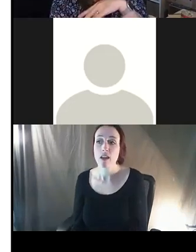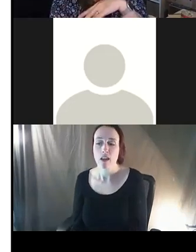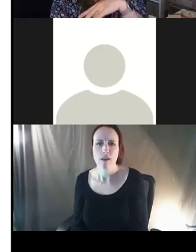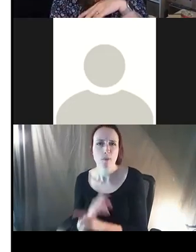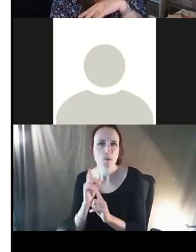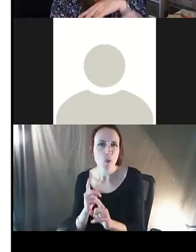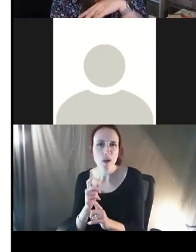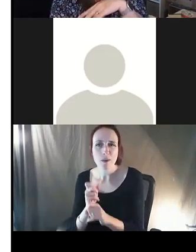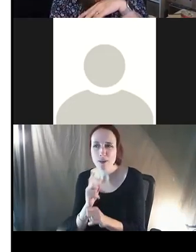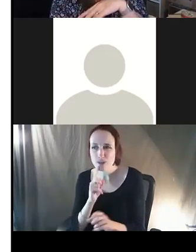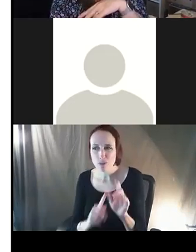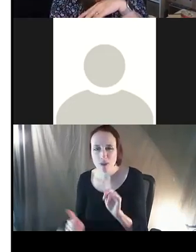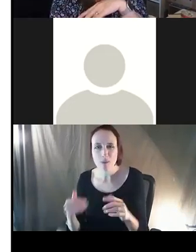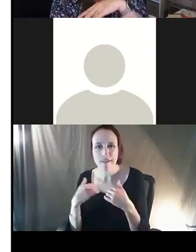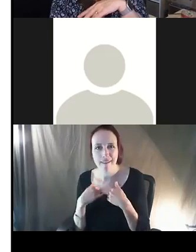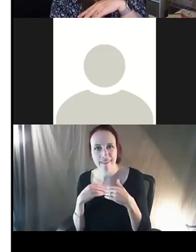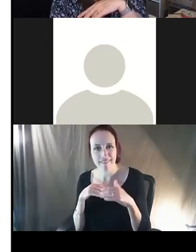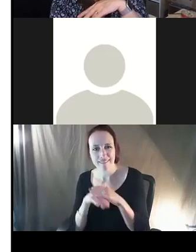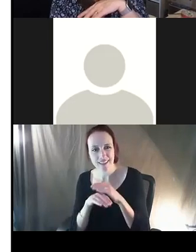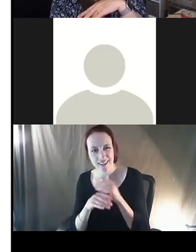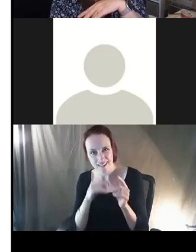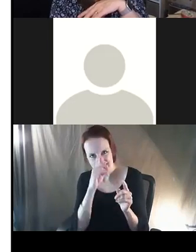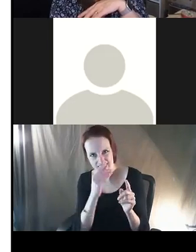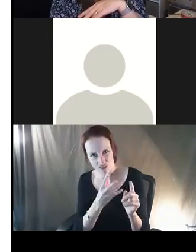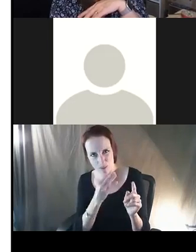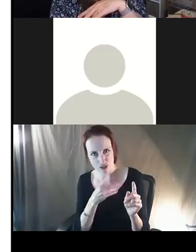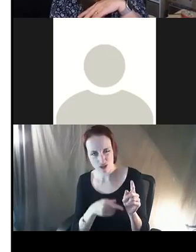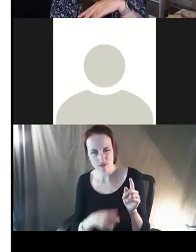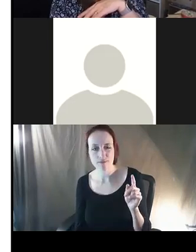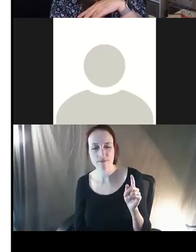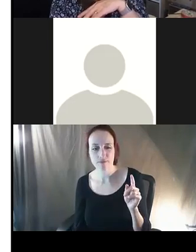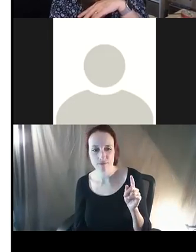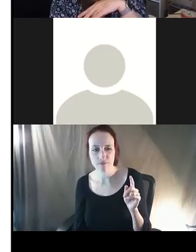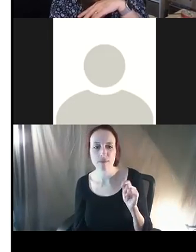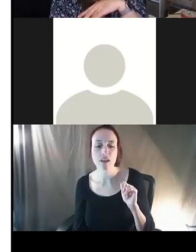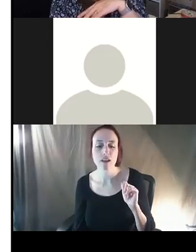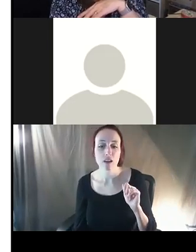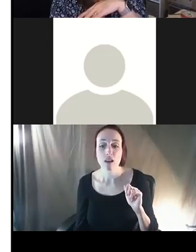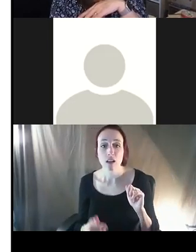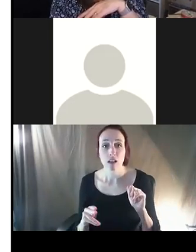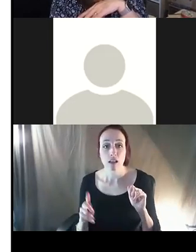kind of information. Glenda's blog, I posted the link in the chat